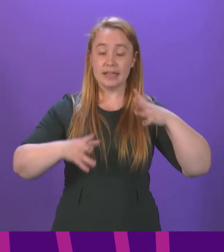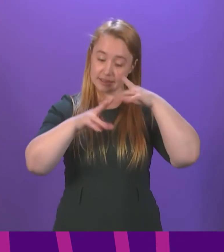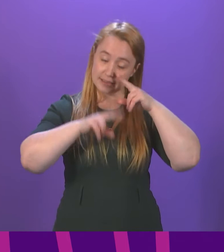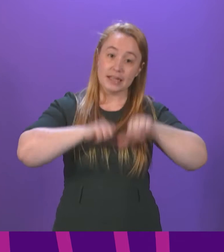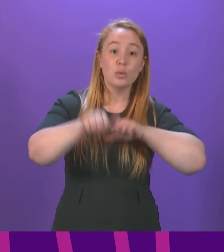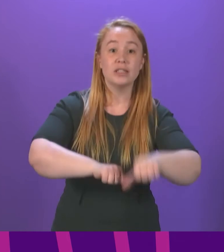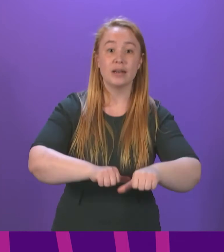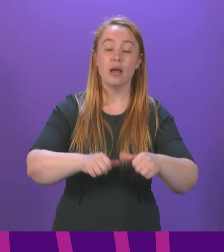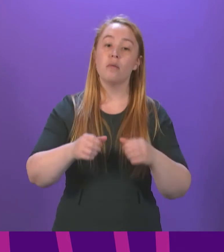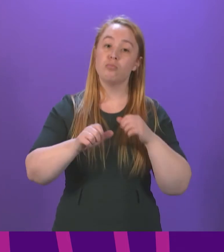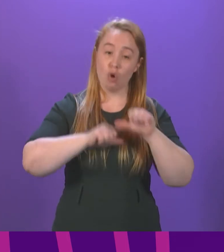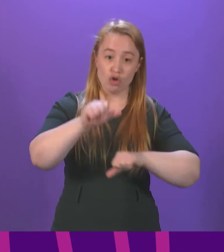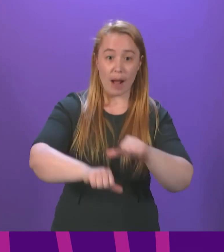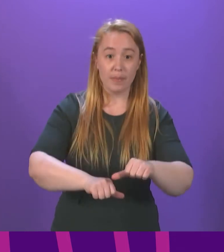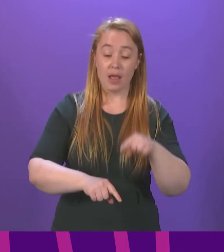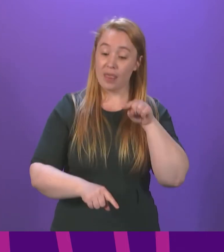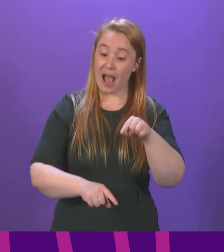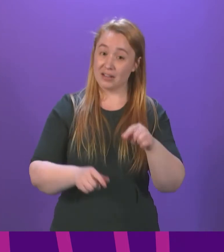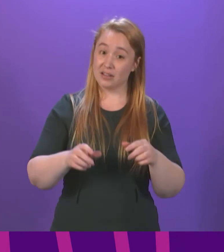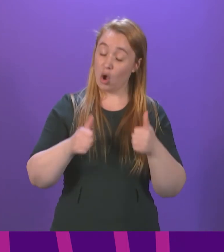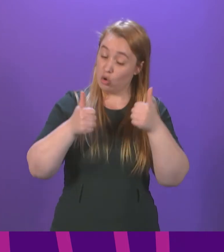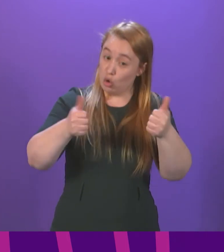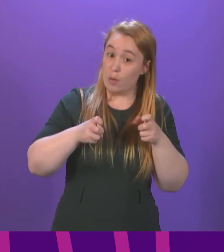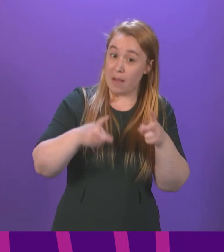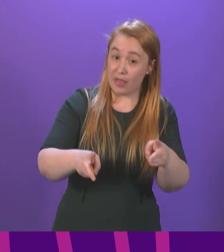has already proven to be a powerful method of detecting new variants that are of concern